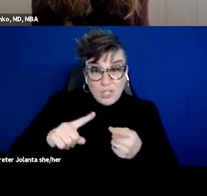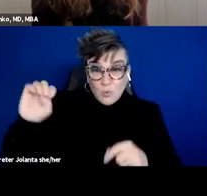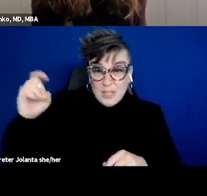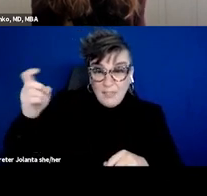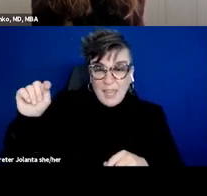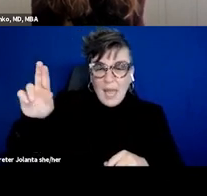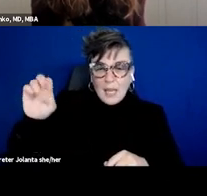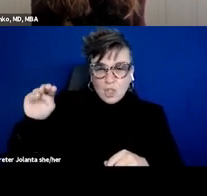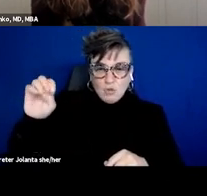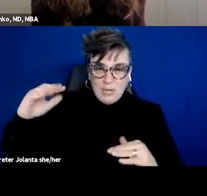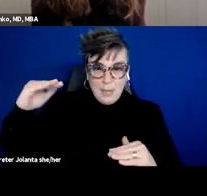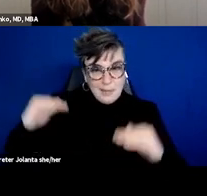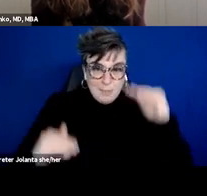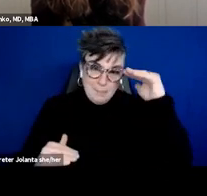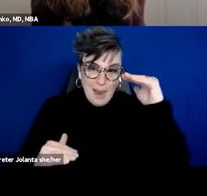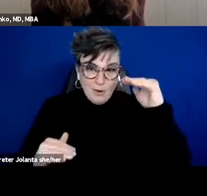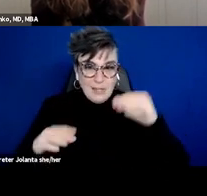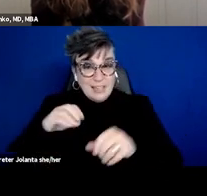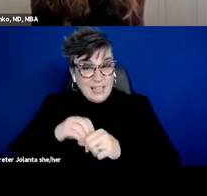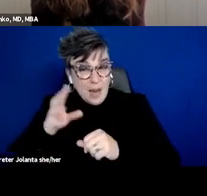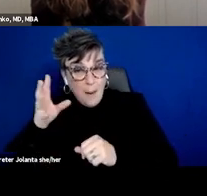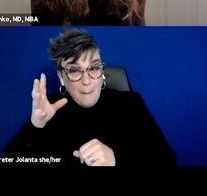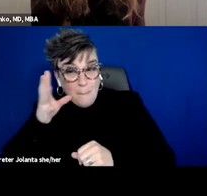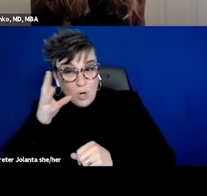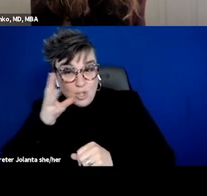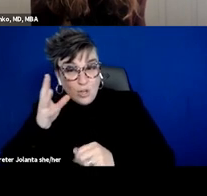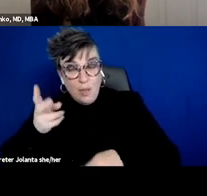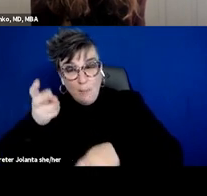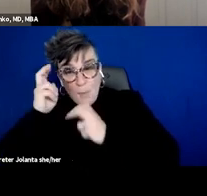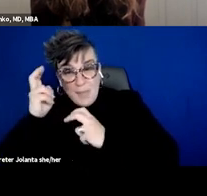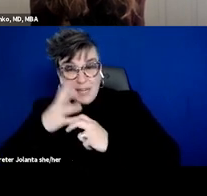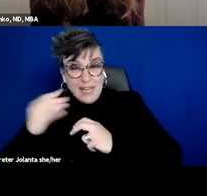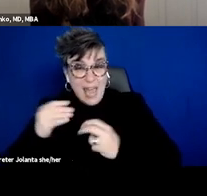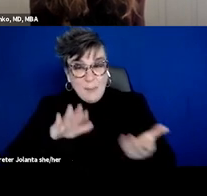in maternal morbidity and mortality for women of color. We have seen that it works, and